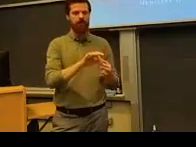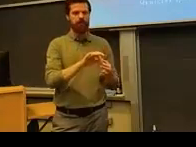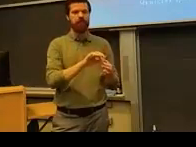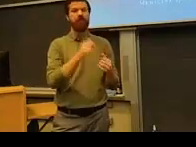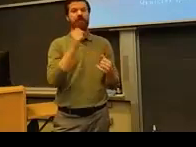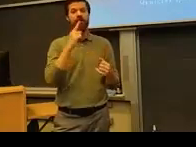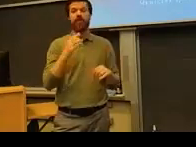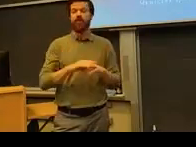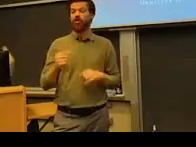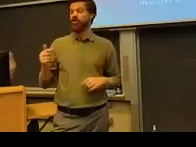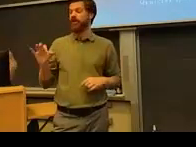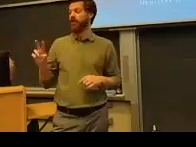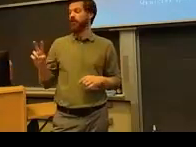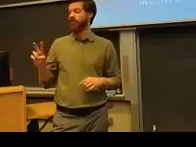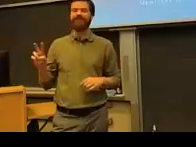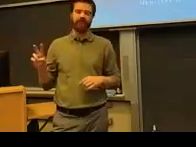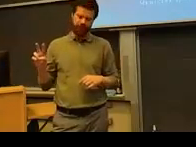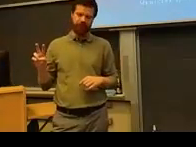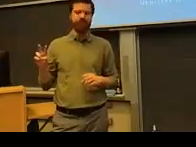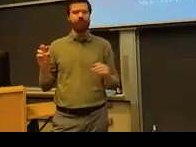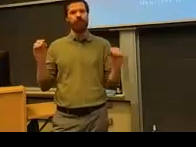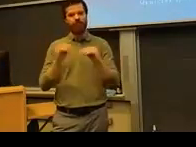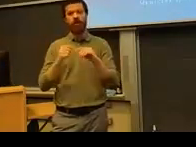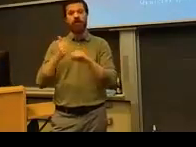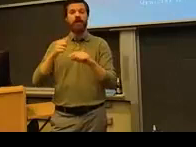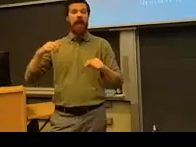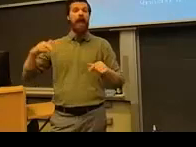g92 there's a lot more to it these patients are ambulatory they're independent they are